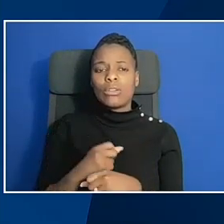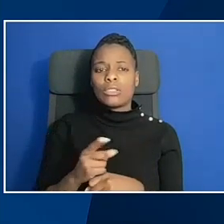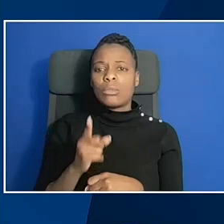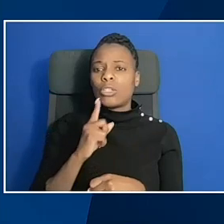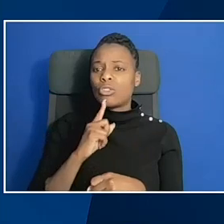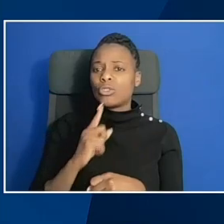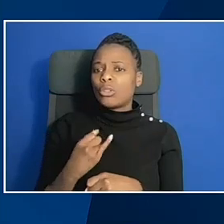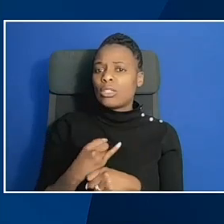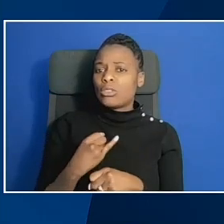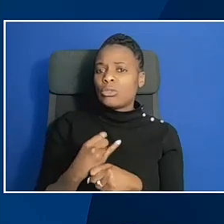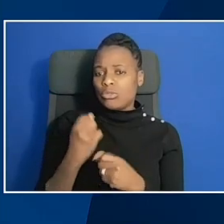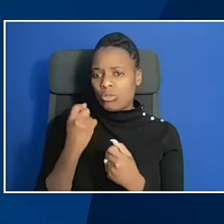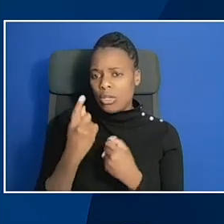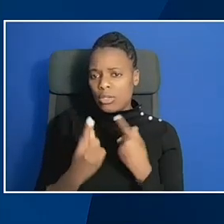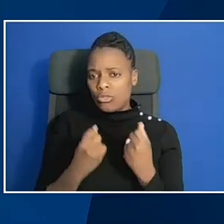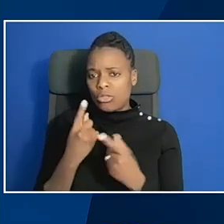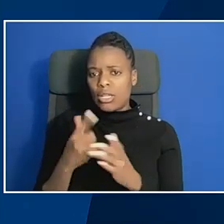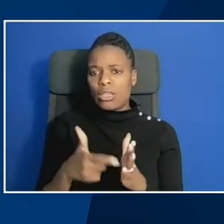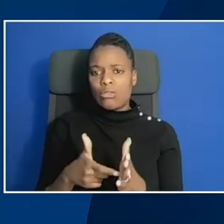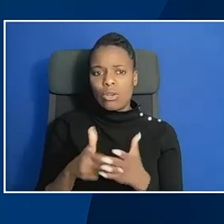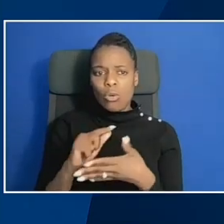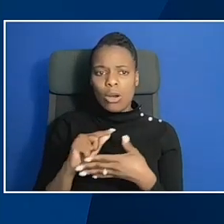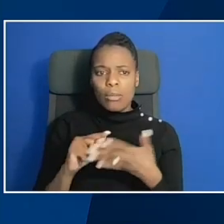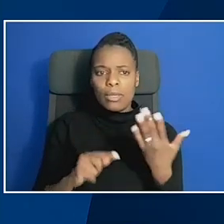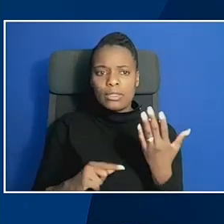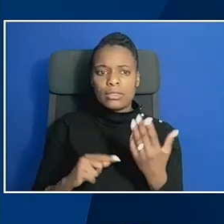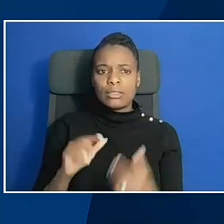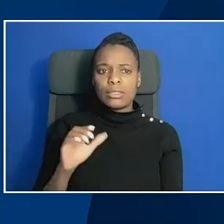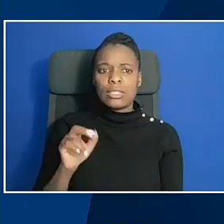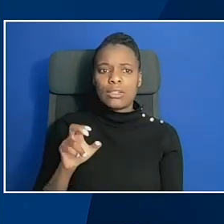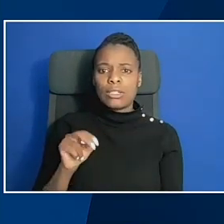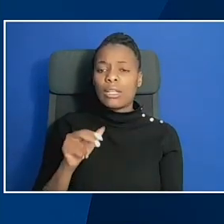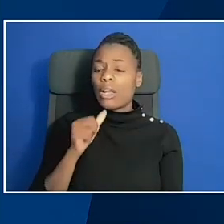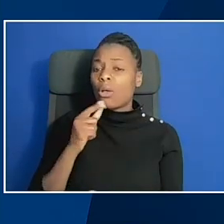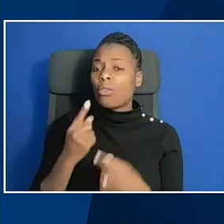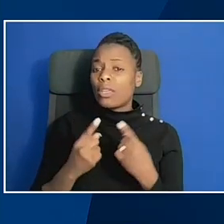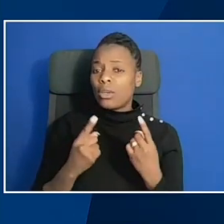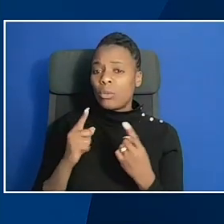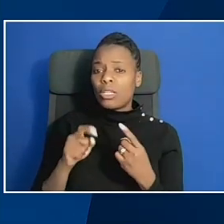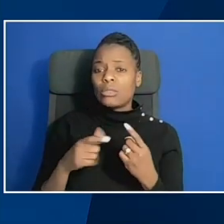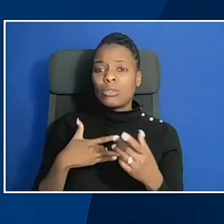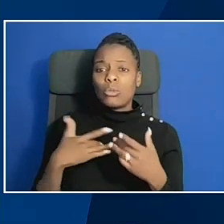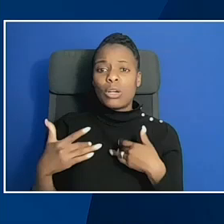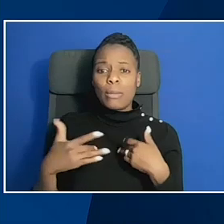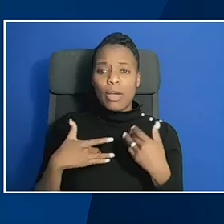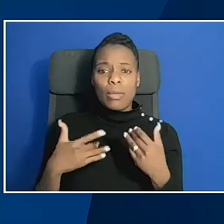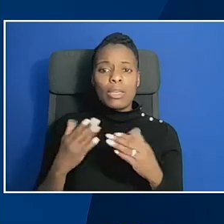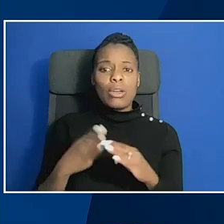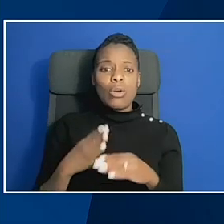requirements are too. Well, I don't think we have to worry that we're being overly broad and worrying about the things that have to do with kindergartners or something like that